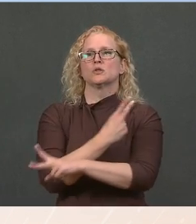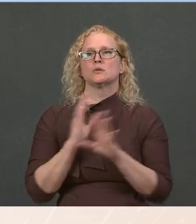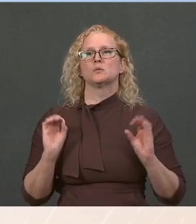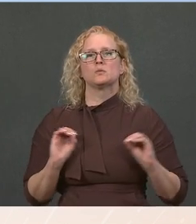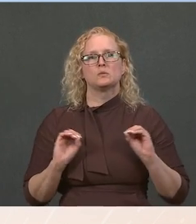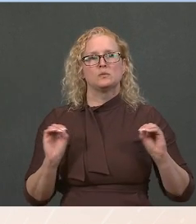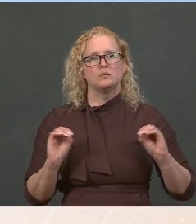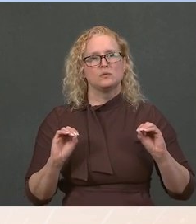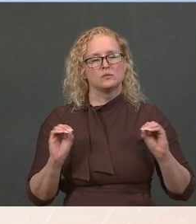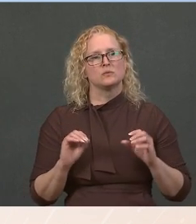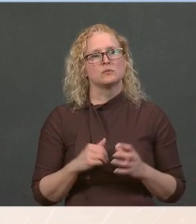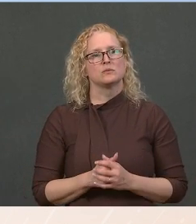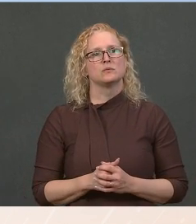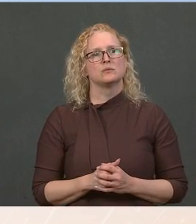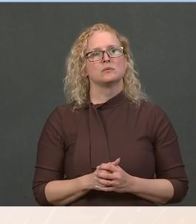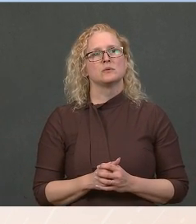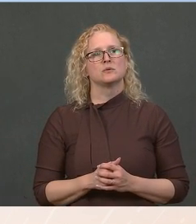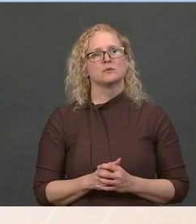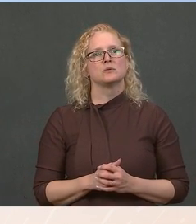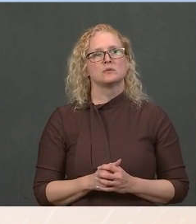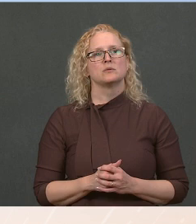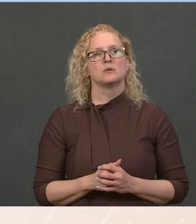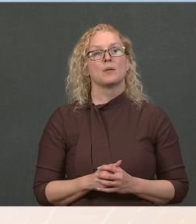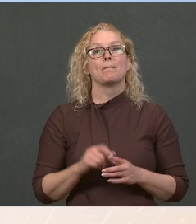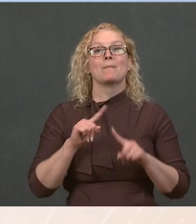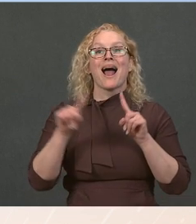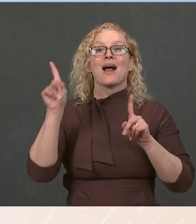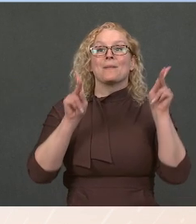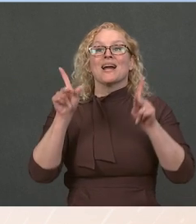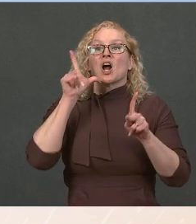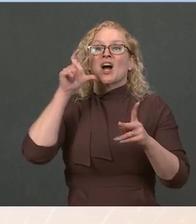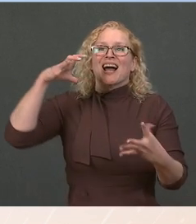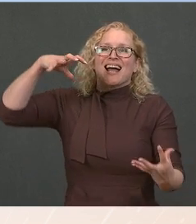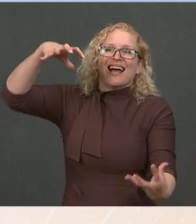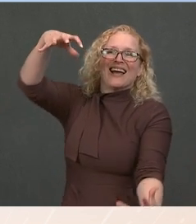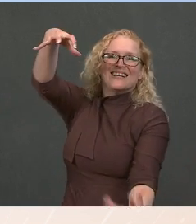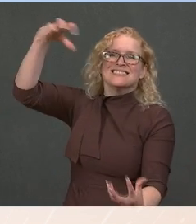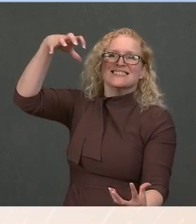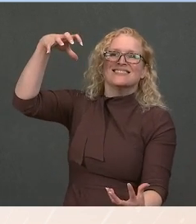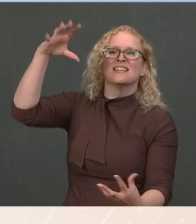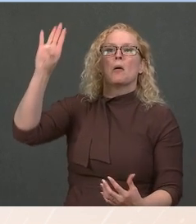The agreement reached in the House of Representatives would raise the cap to $72,500,